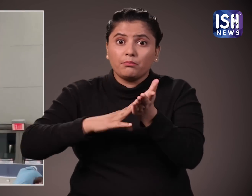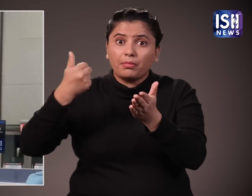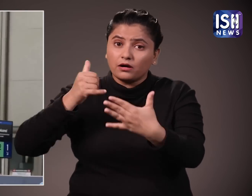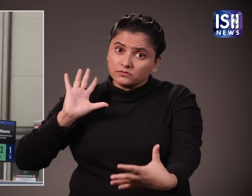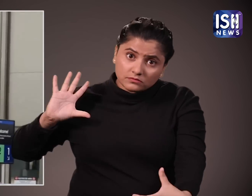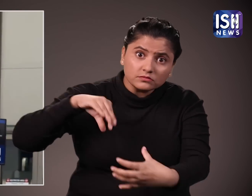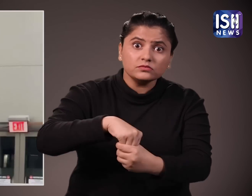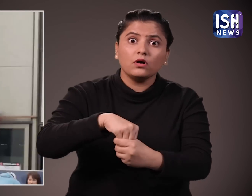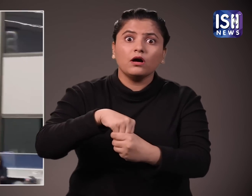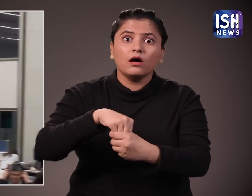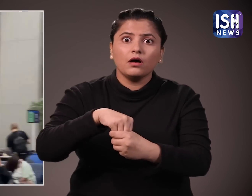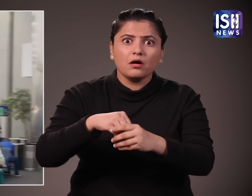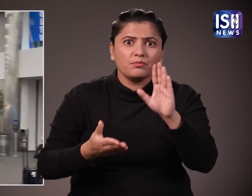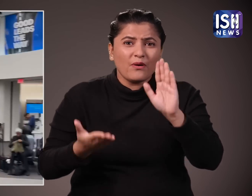Ministry of Civil Aviation of India too got involved.